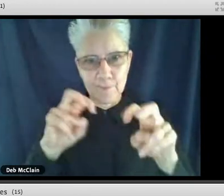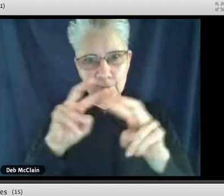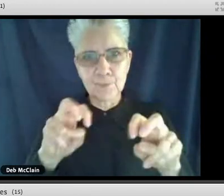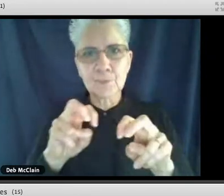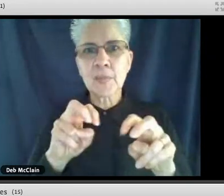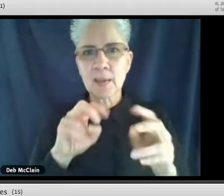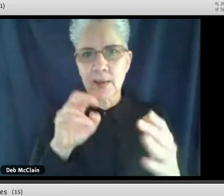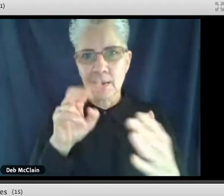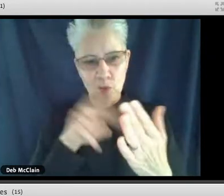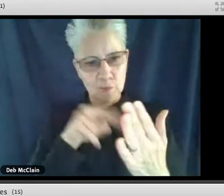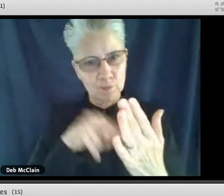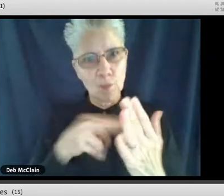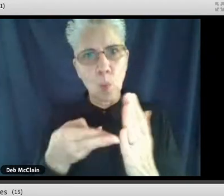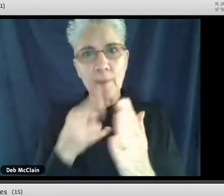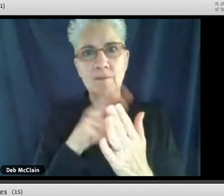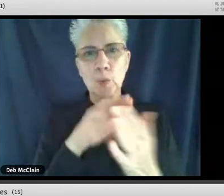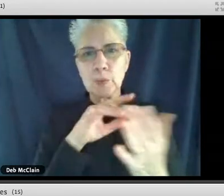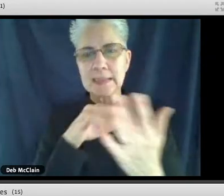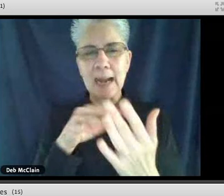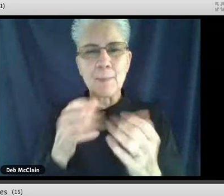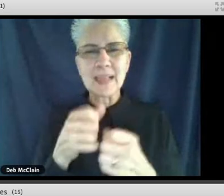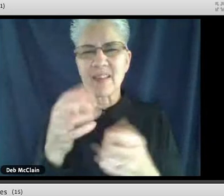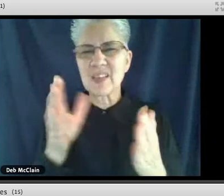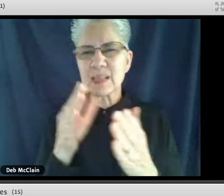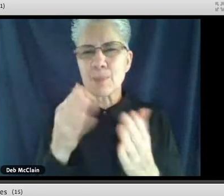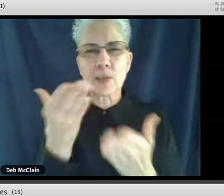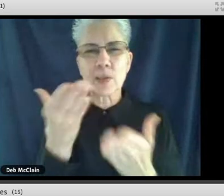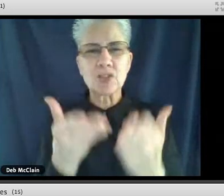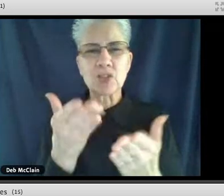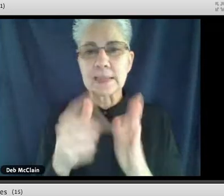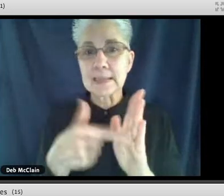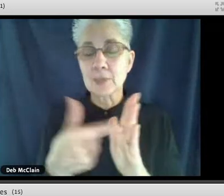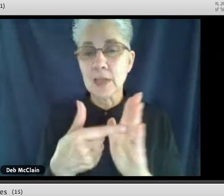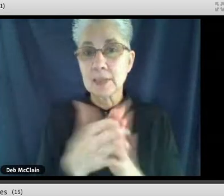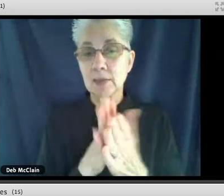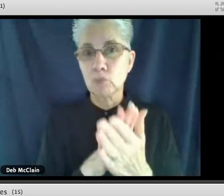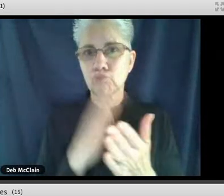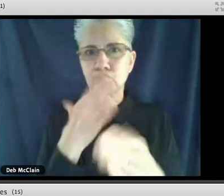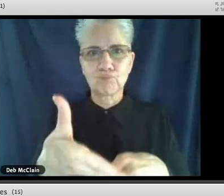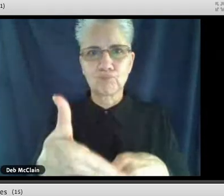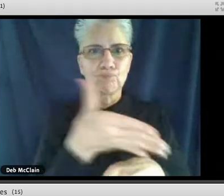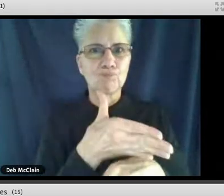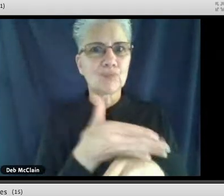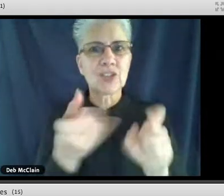It makes even the smallest suggestions sometimes can really make a huge change to your site.